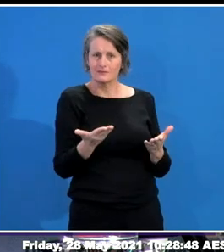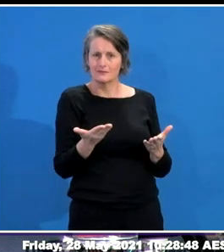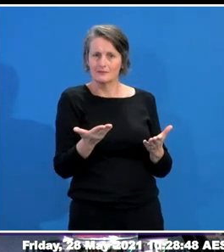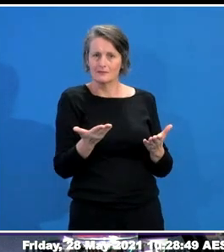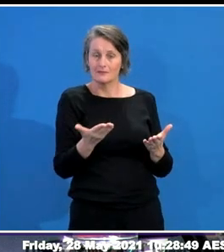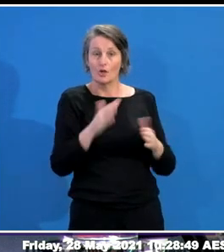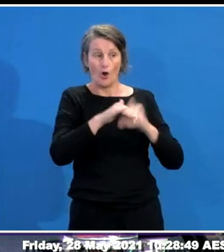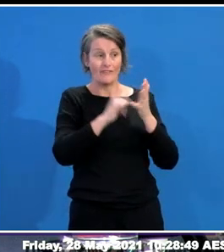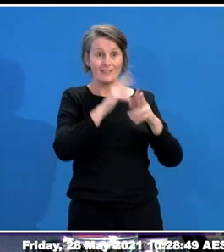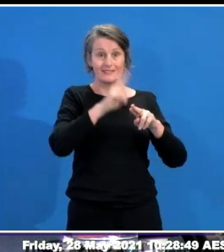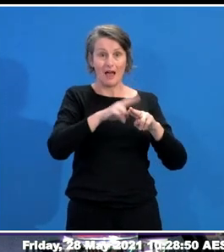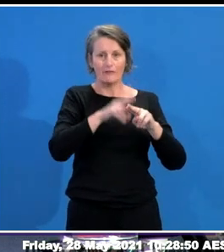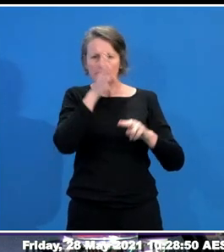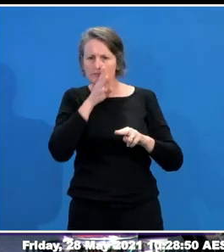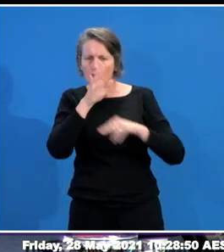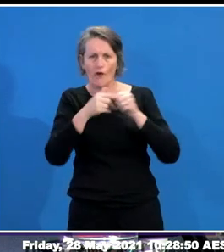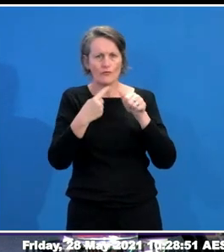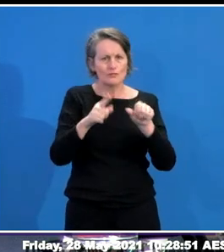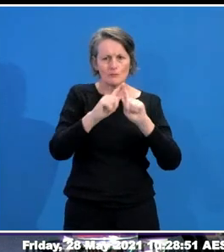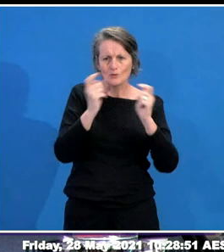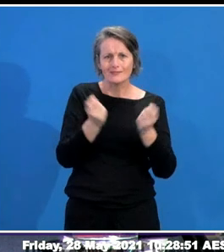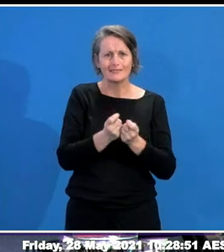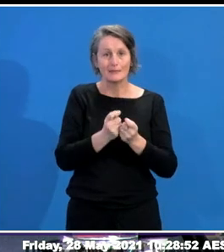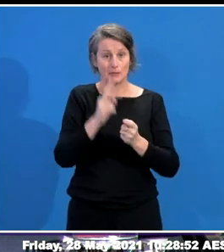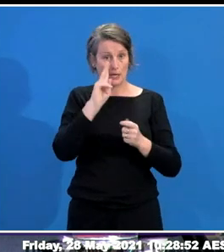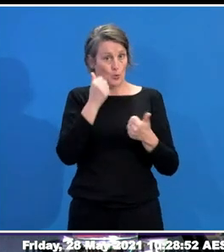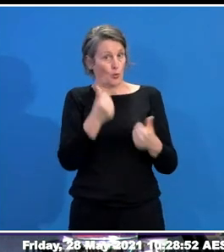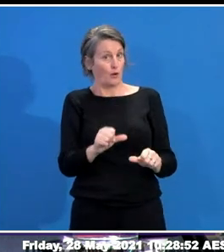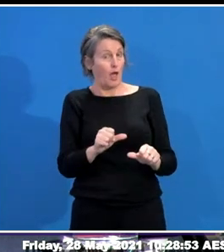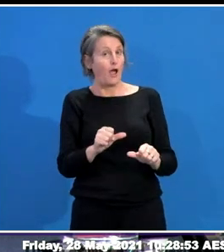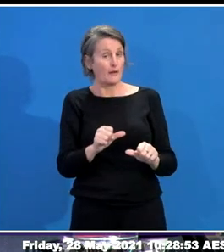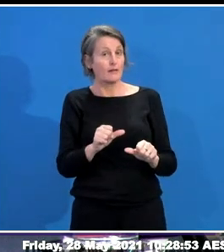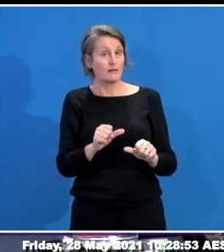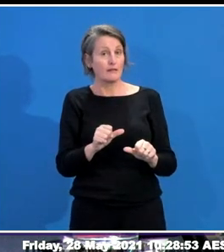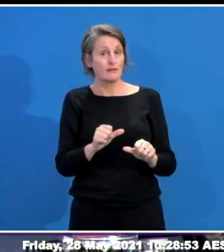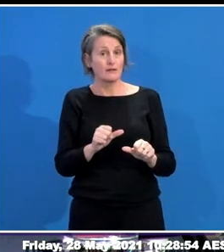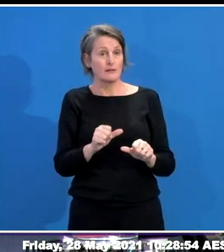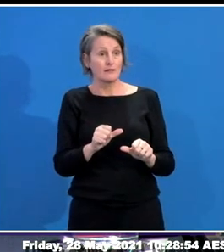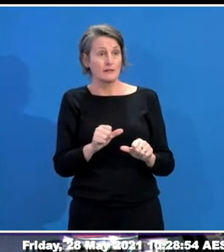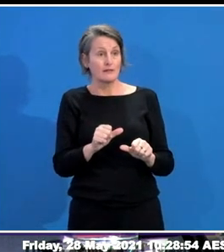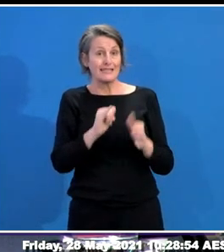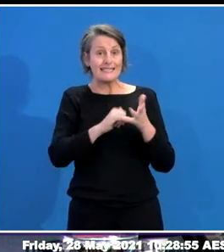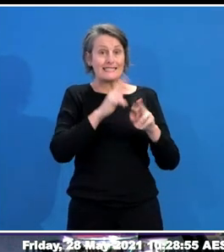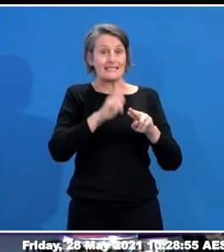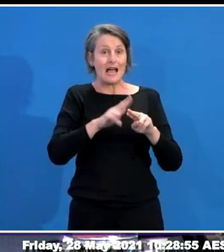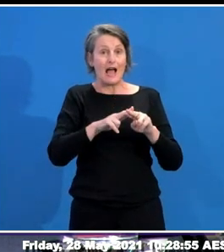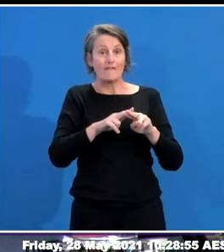understanding of the Response Team and what appears to be some reservation about the Response Team?